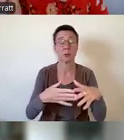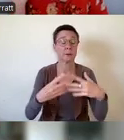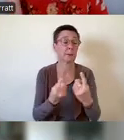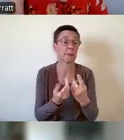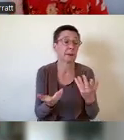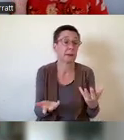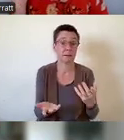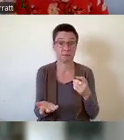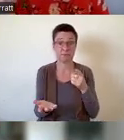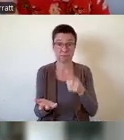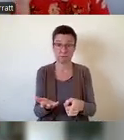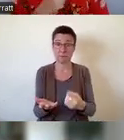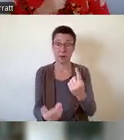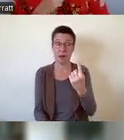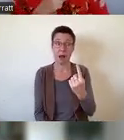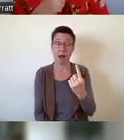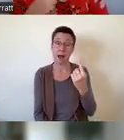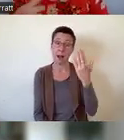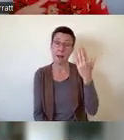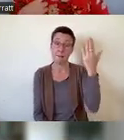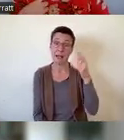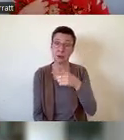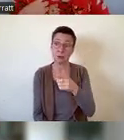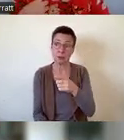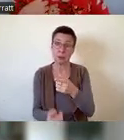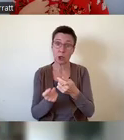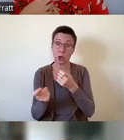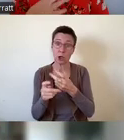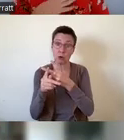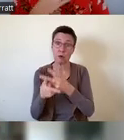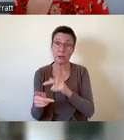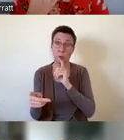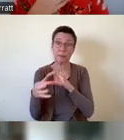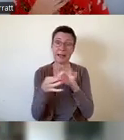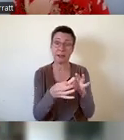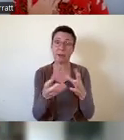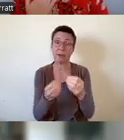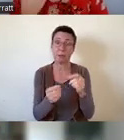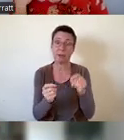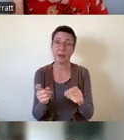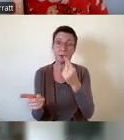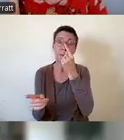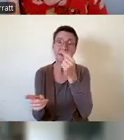That would be one that I would imagine curators are going to be interacting with. It would be one that you could potentially use.